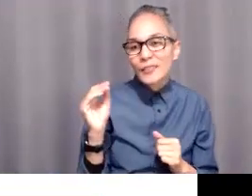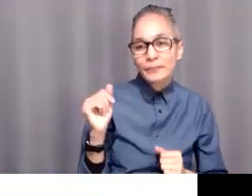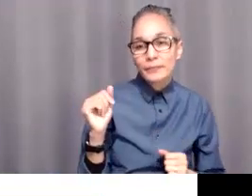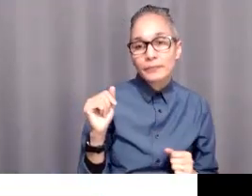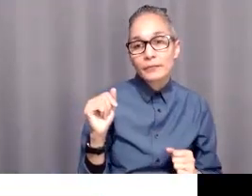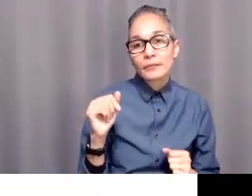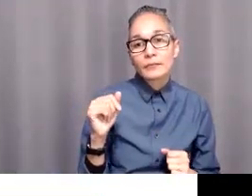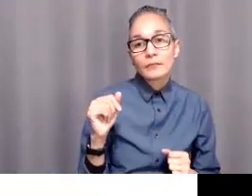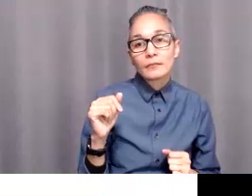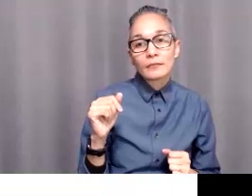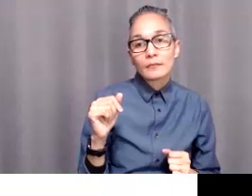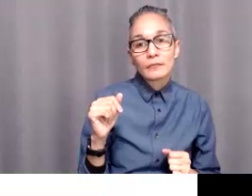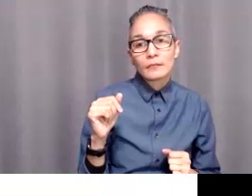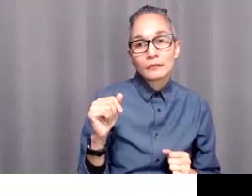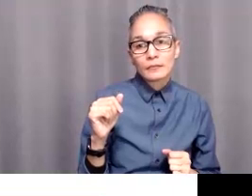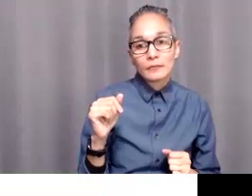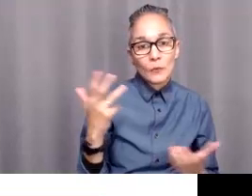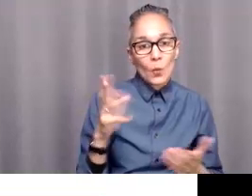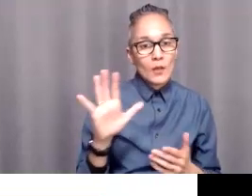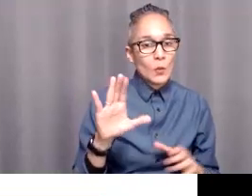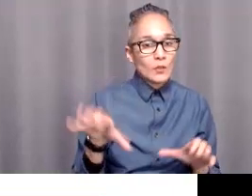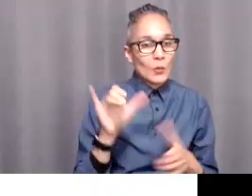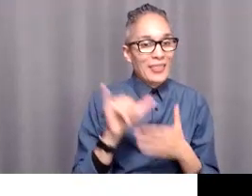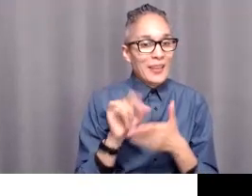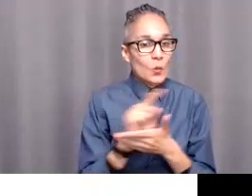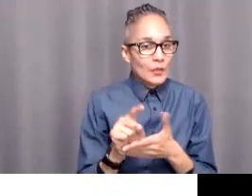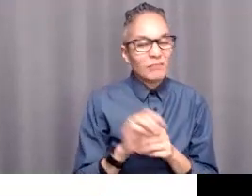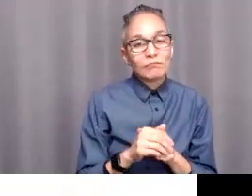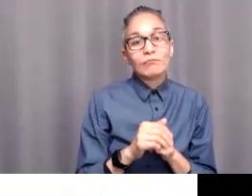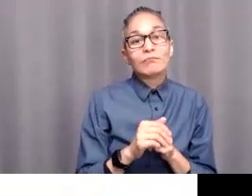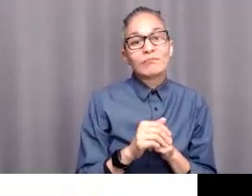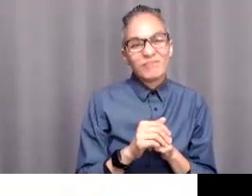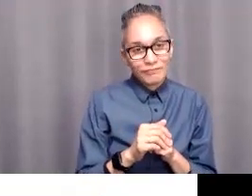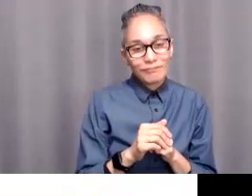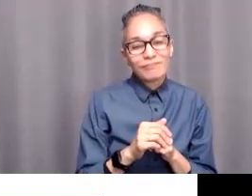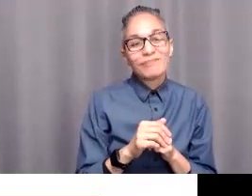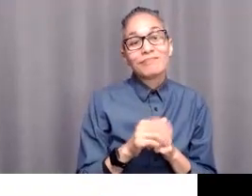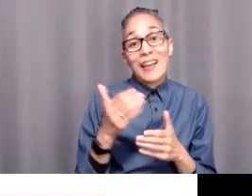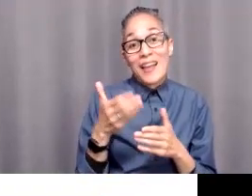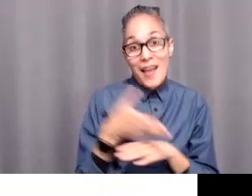what it is that you're doing that week. And then after you list those interactions, you know, again,